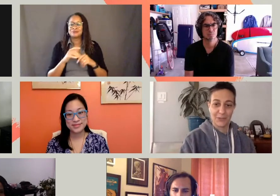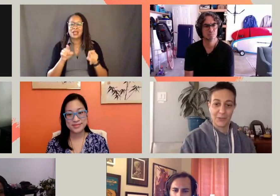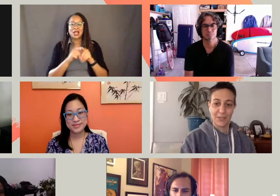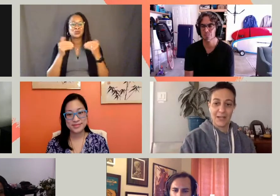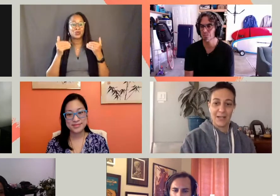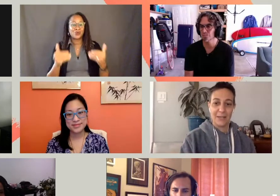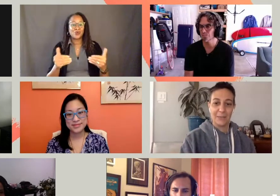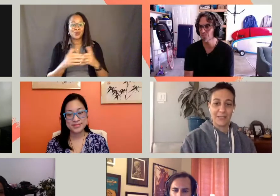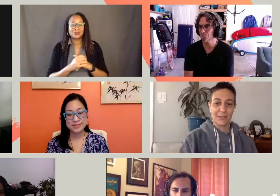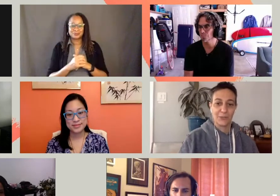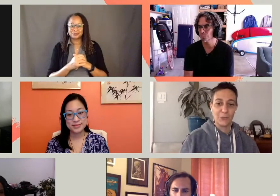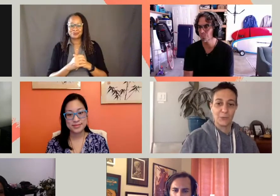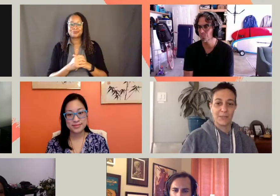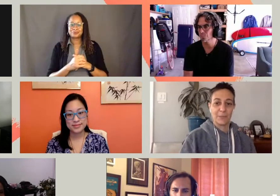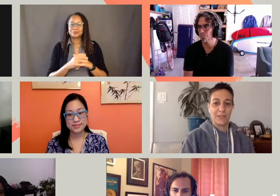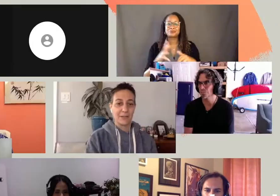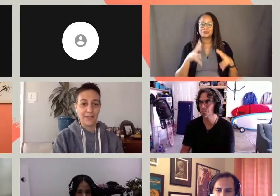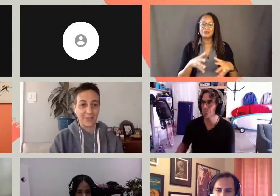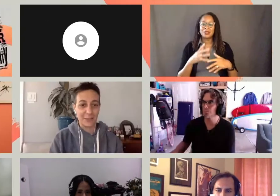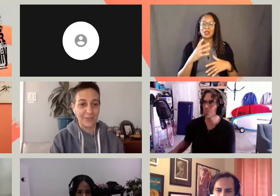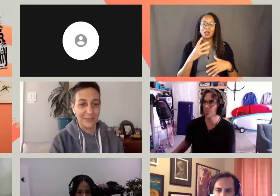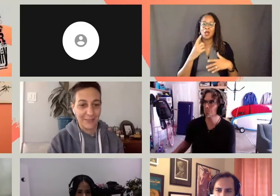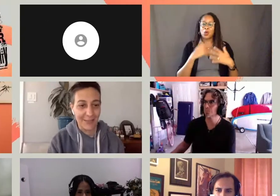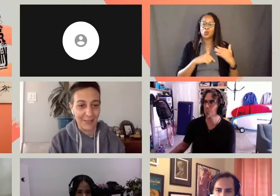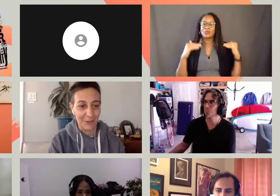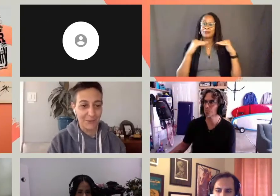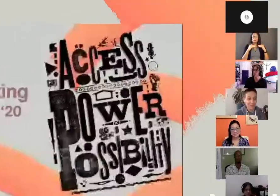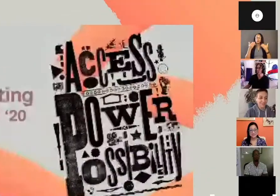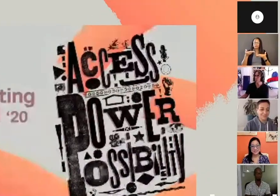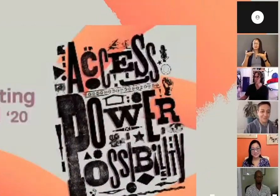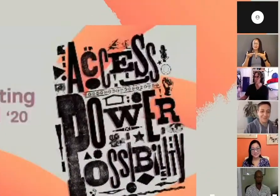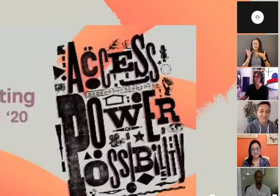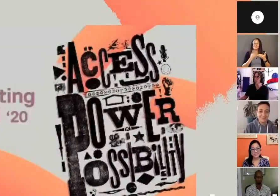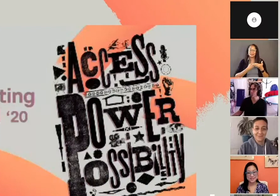So let's do what the gave us, please. Thank you.